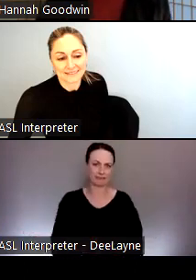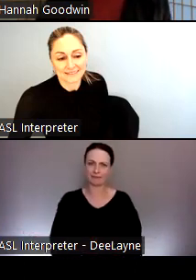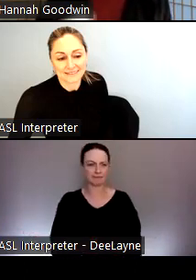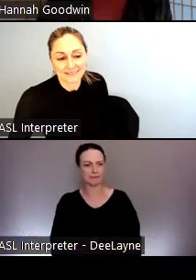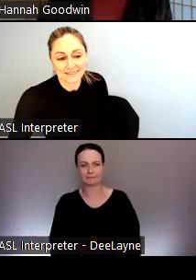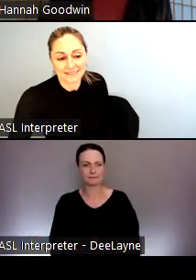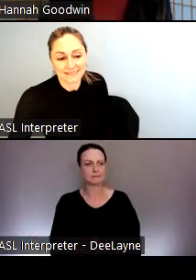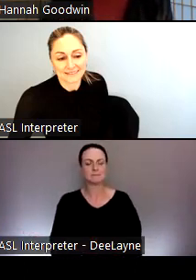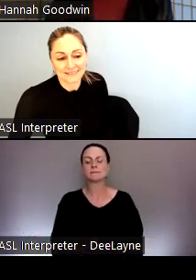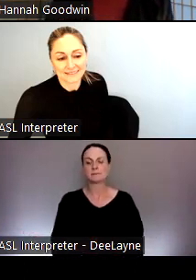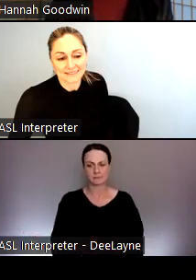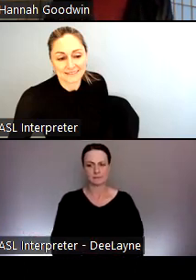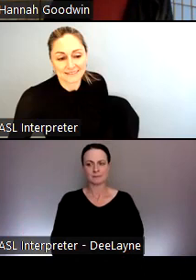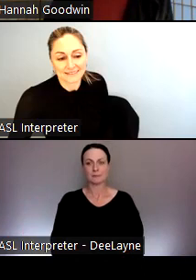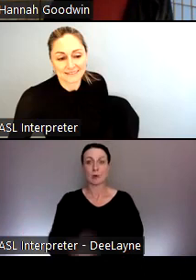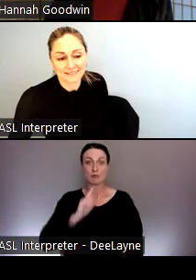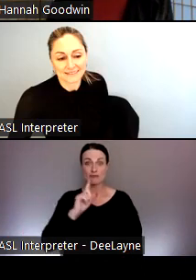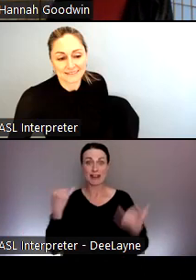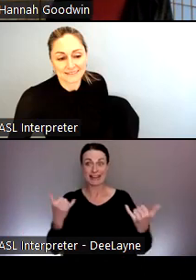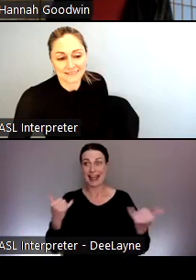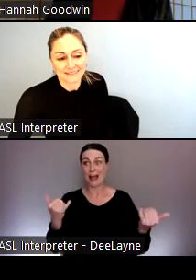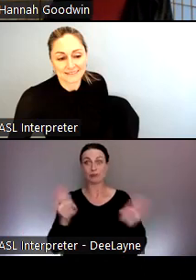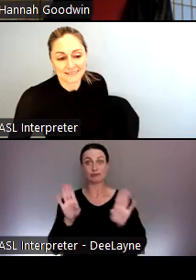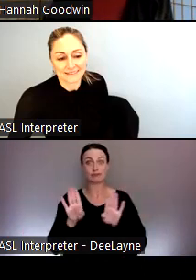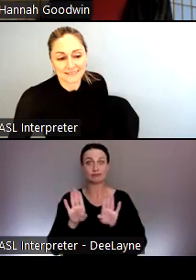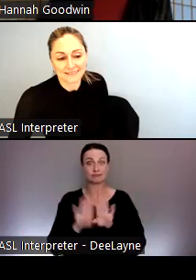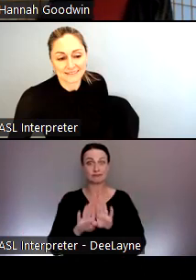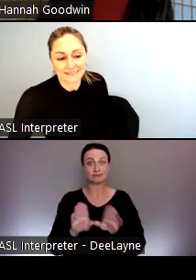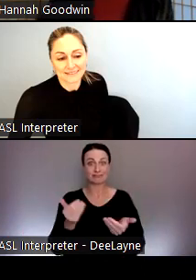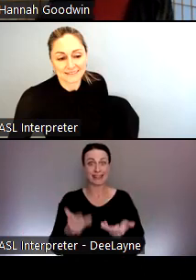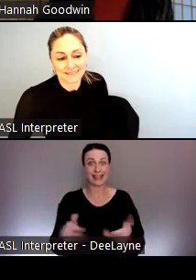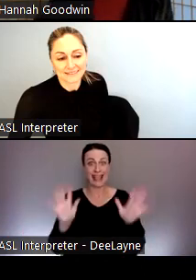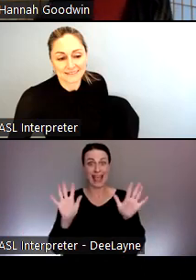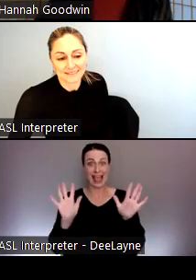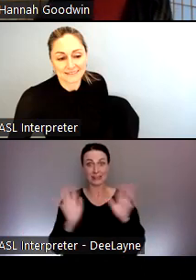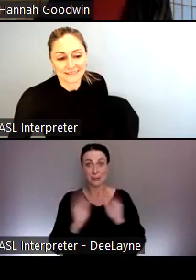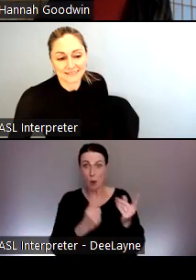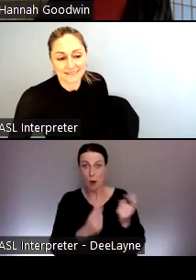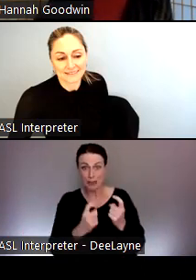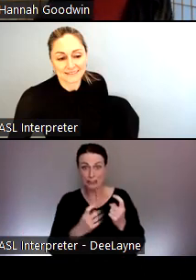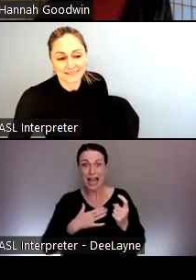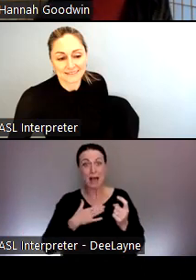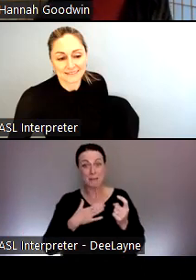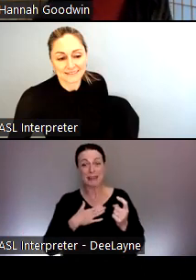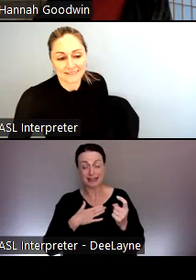And we're really at the end. So if there are further questions, I'd be happy to answer them.